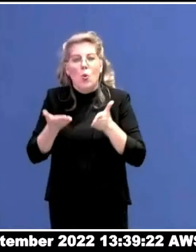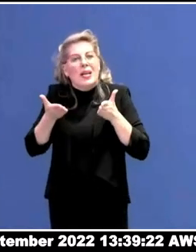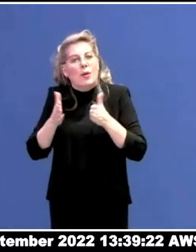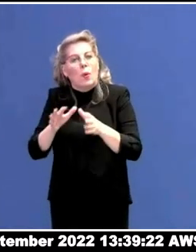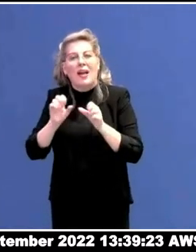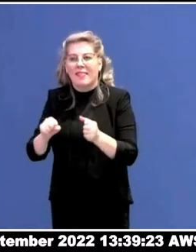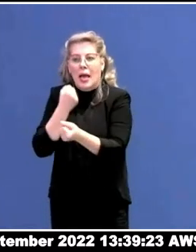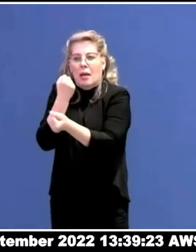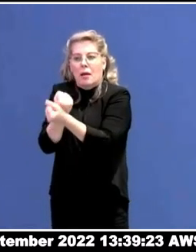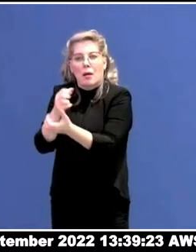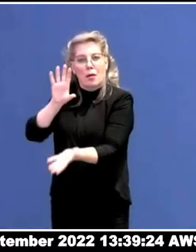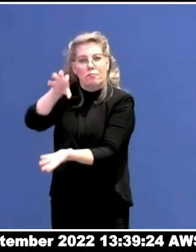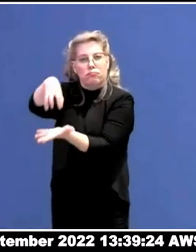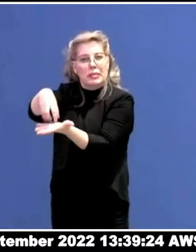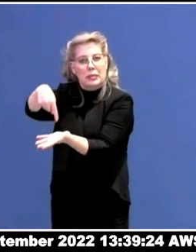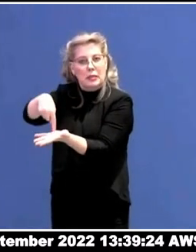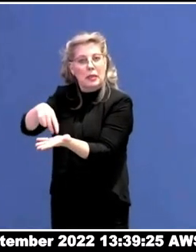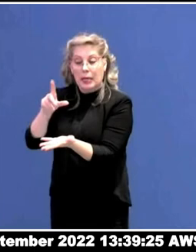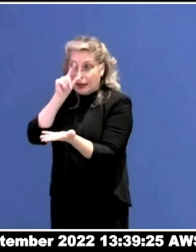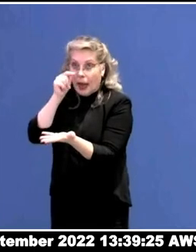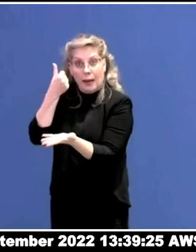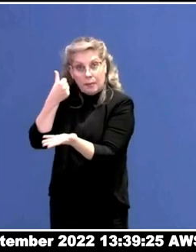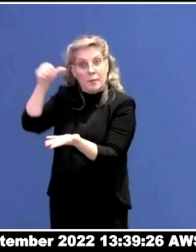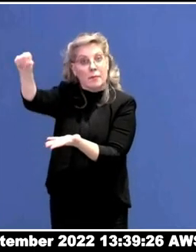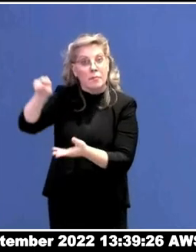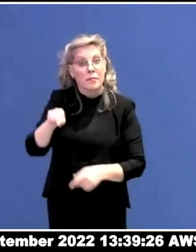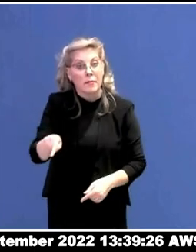Because it doesn't work. It fails us and we will continue to have another Royal